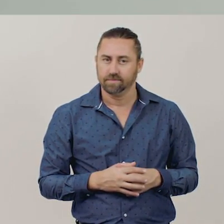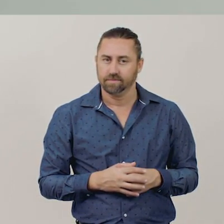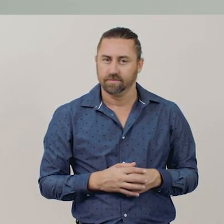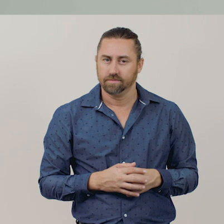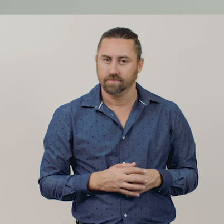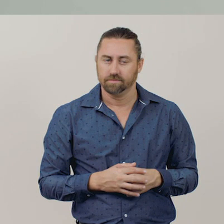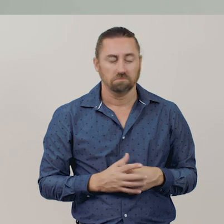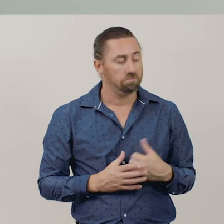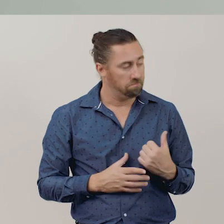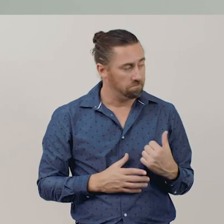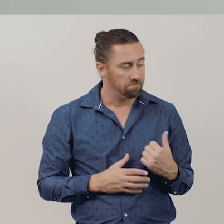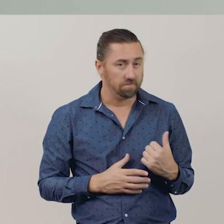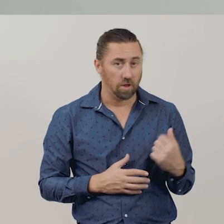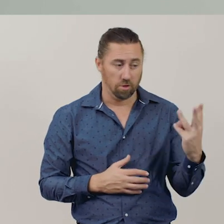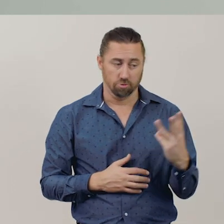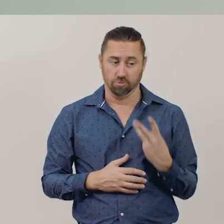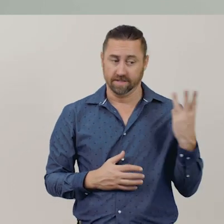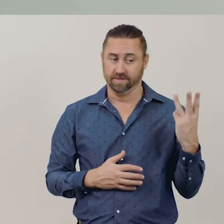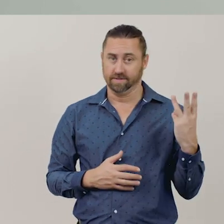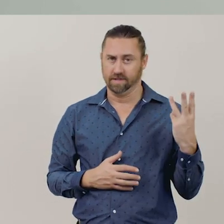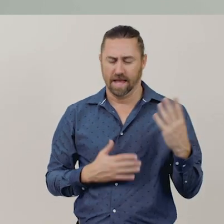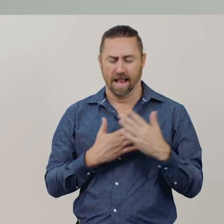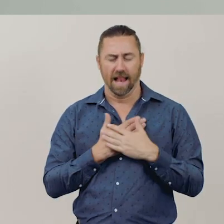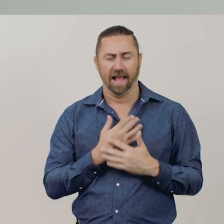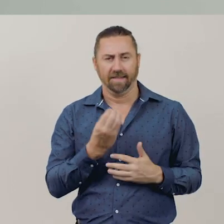My friends and I also love cherries.